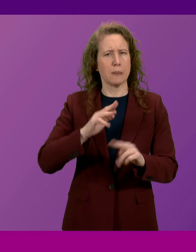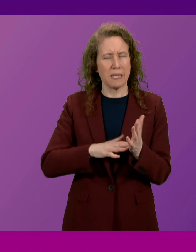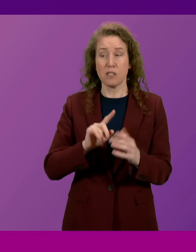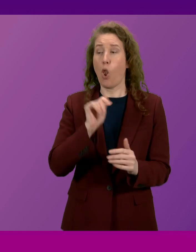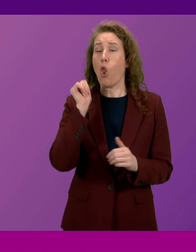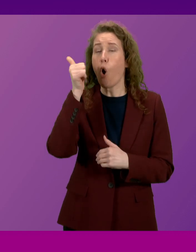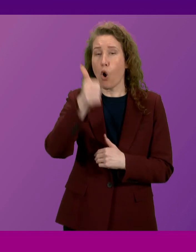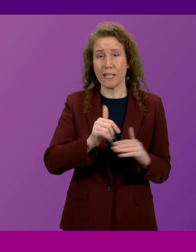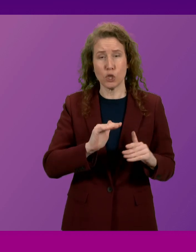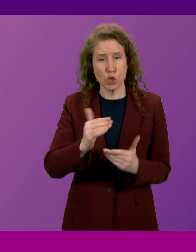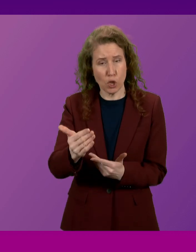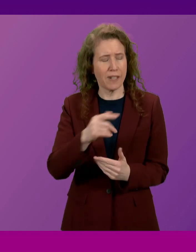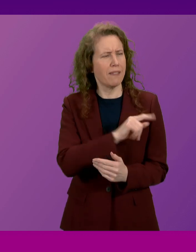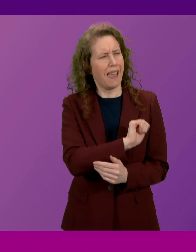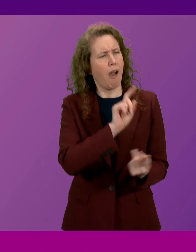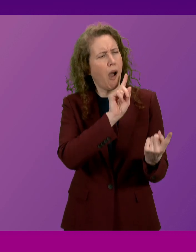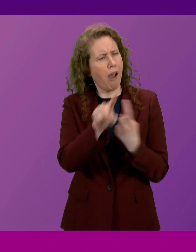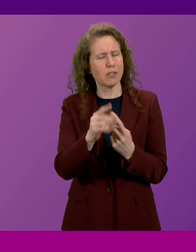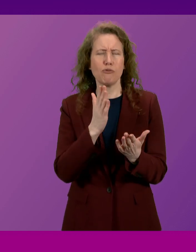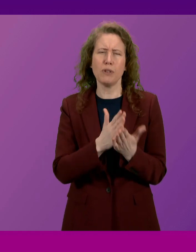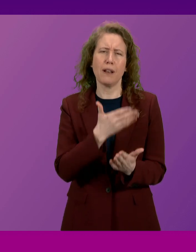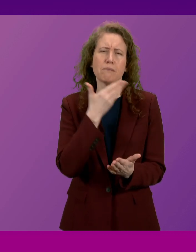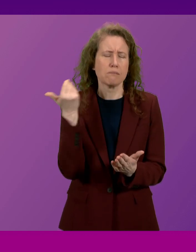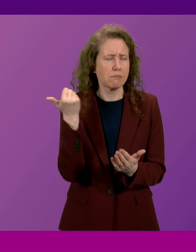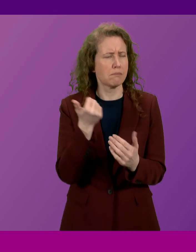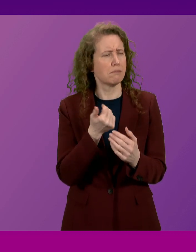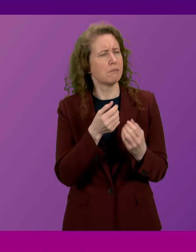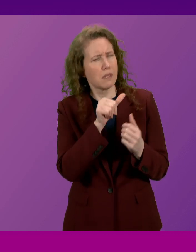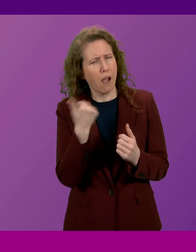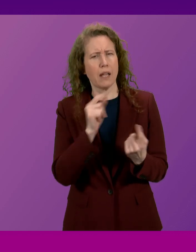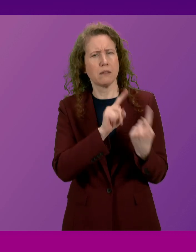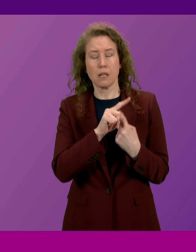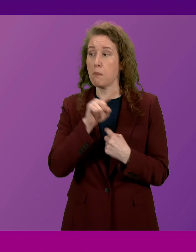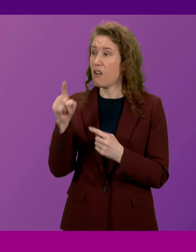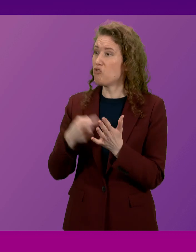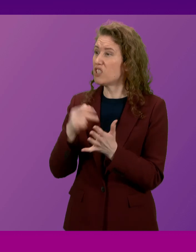that that graceful tone has been jeopardised by Russell Findlay.